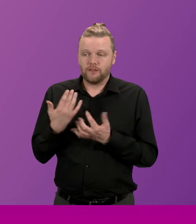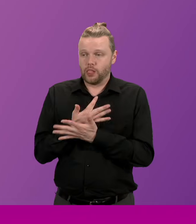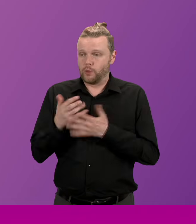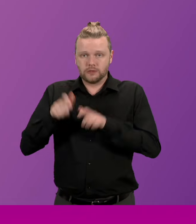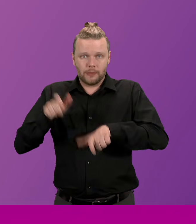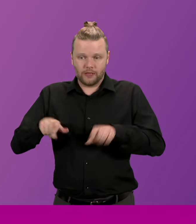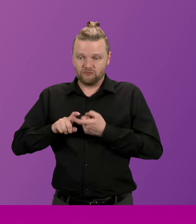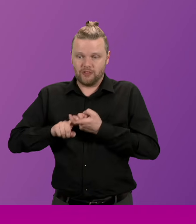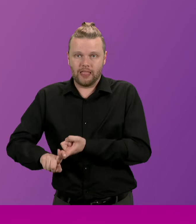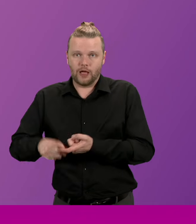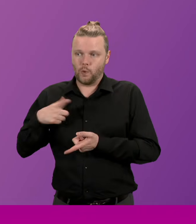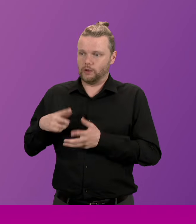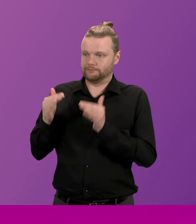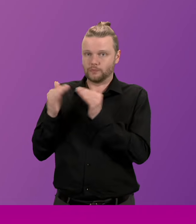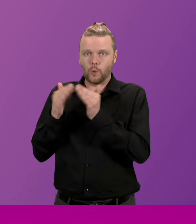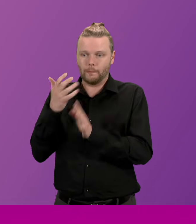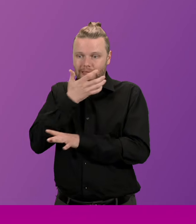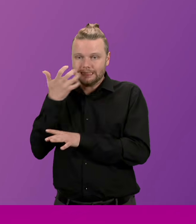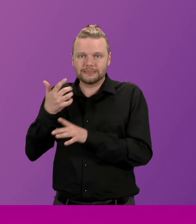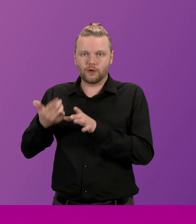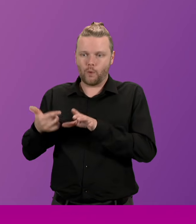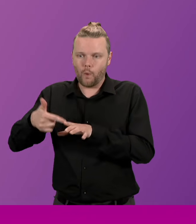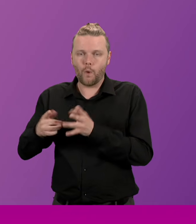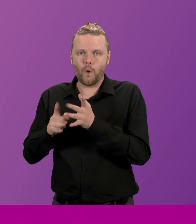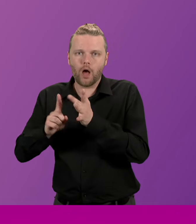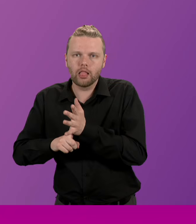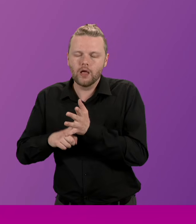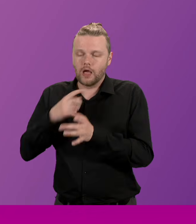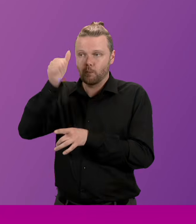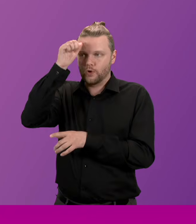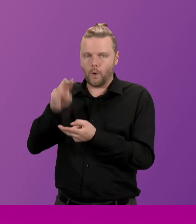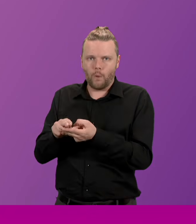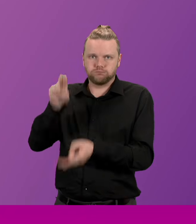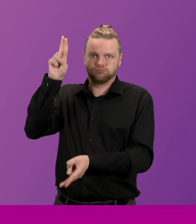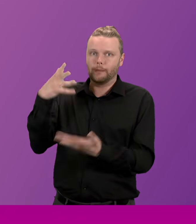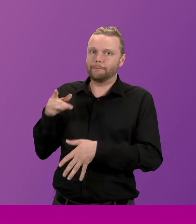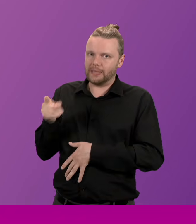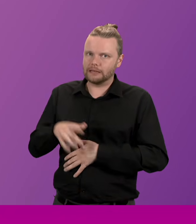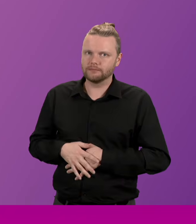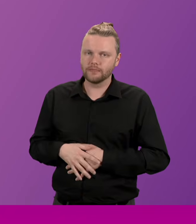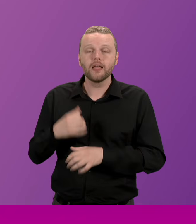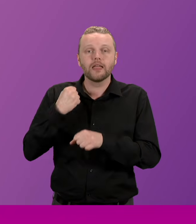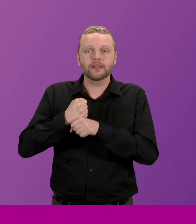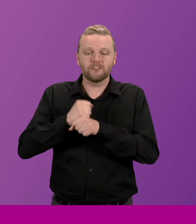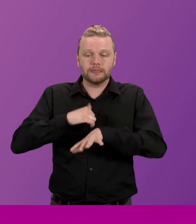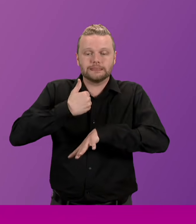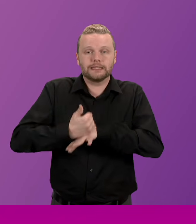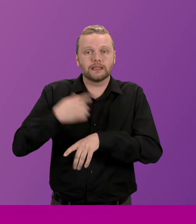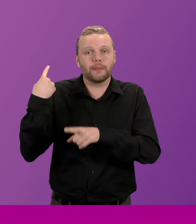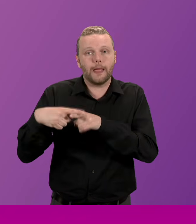are reliant on domestic heating oil, and some of the increases have been significant. The Government has established the Scottish emergency heating oil scheme,